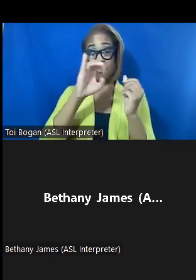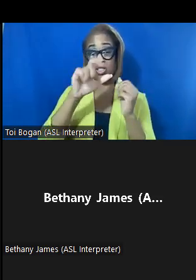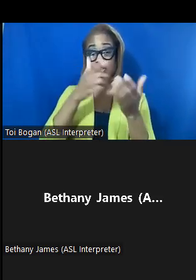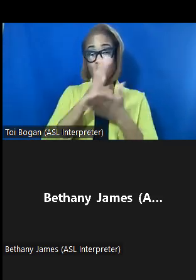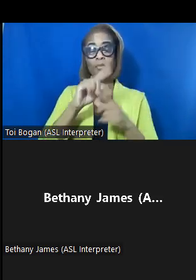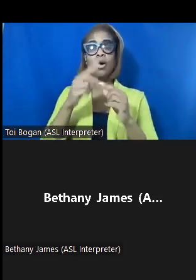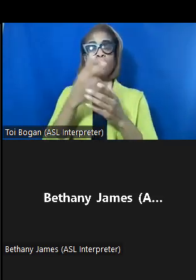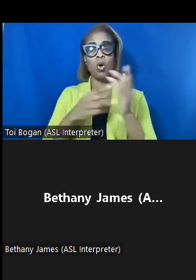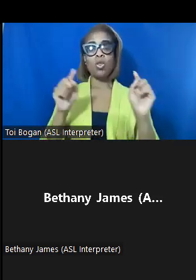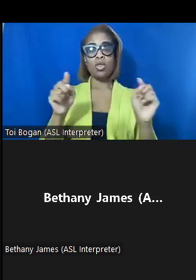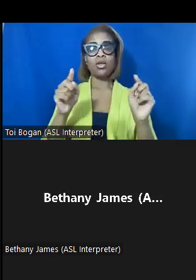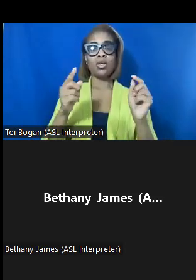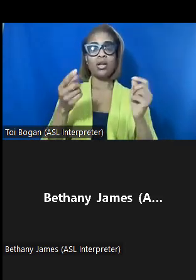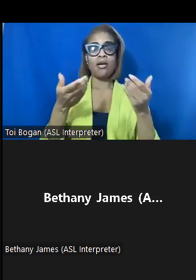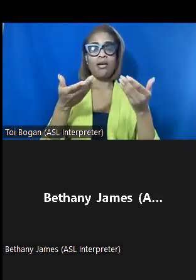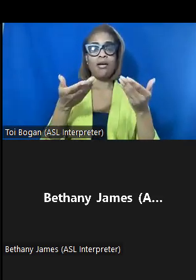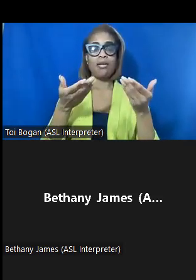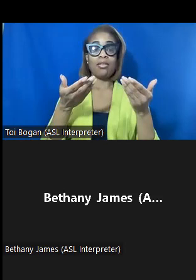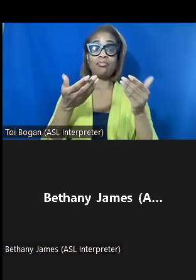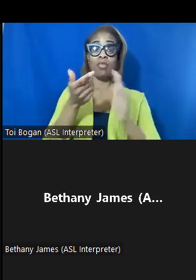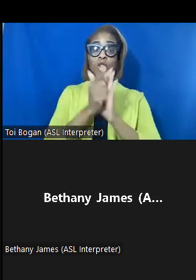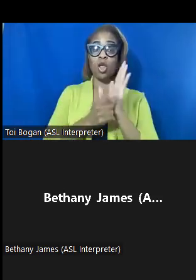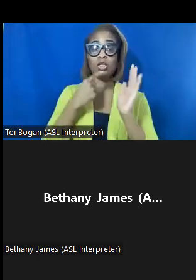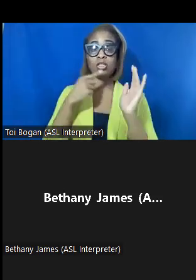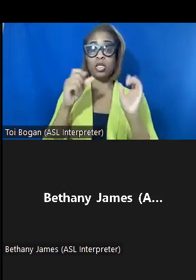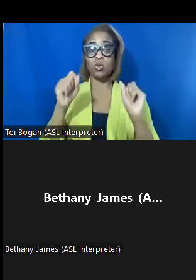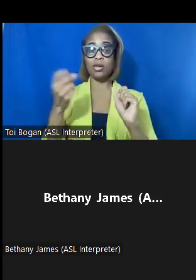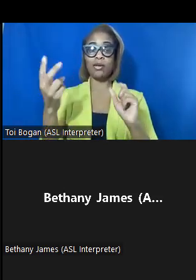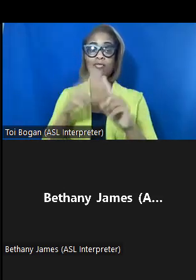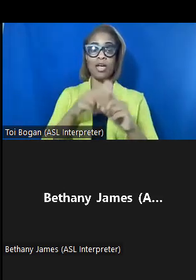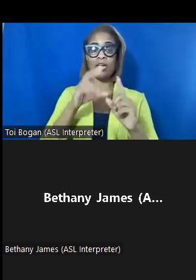for people to file civil lawsuits as well if that's the route that you want to go to as well.